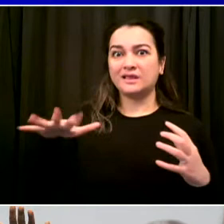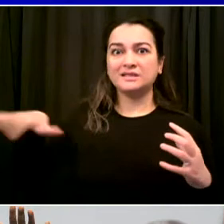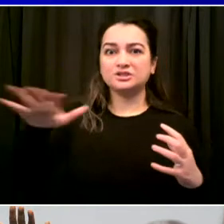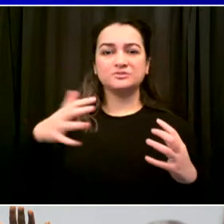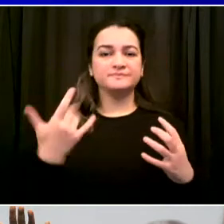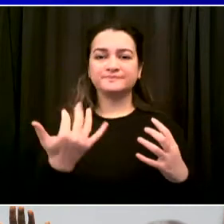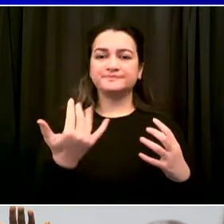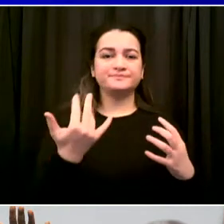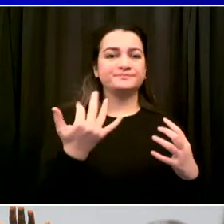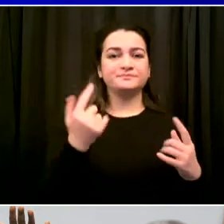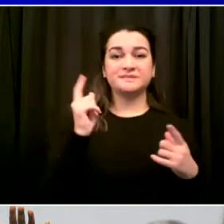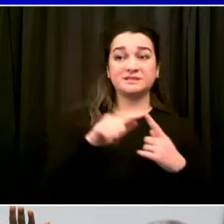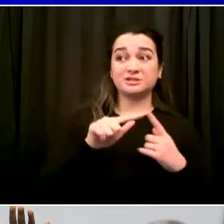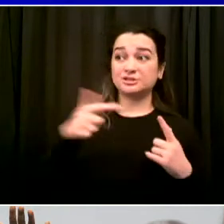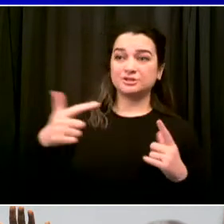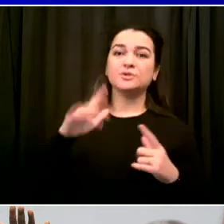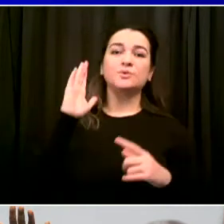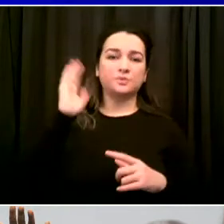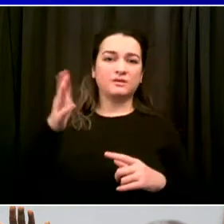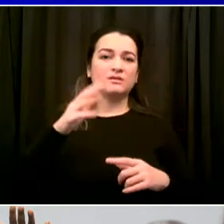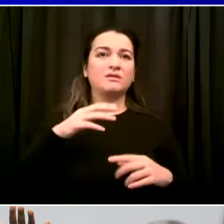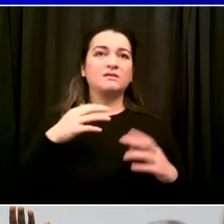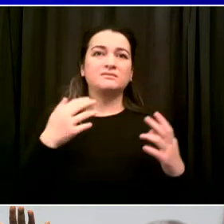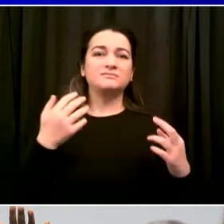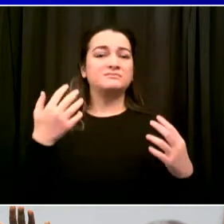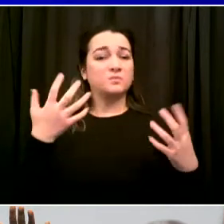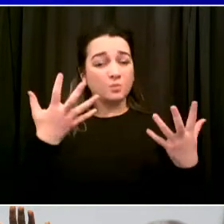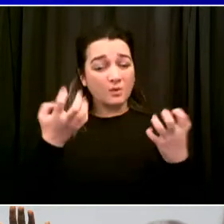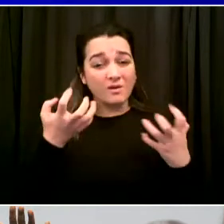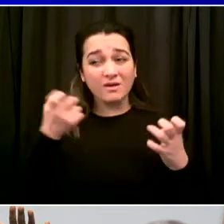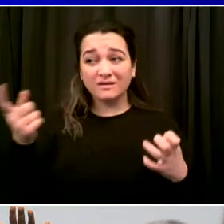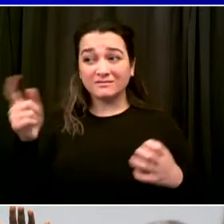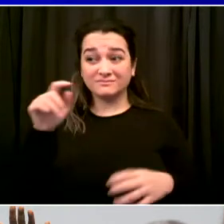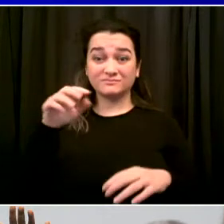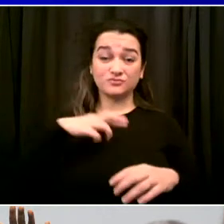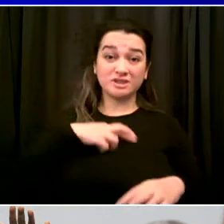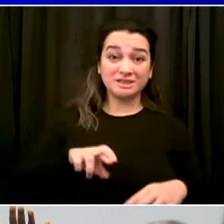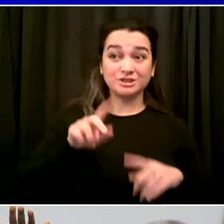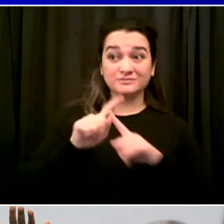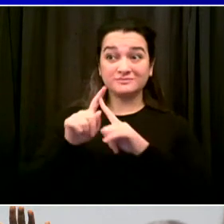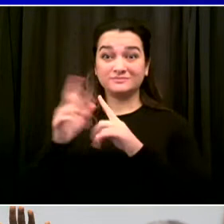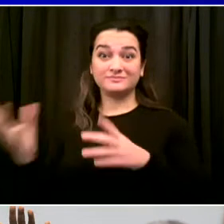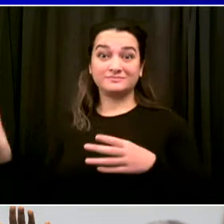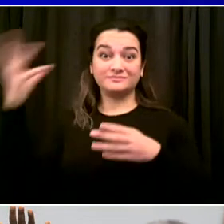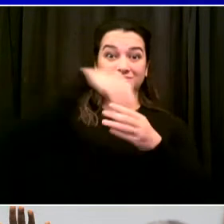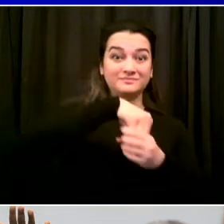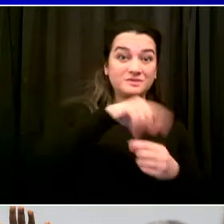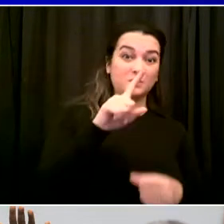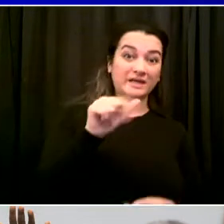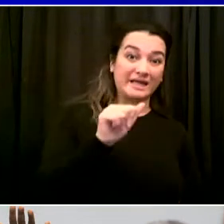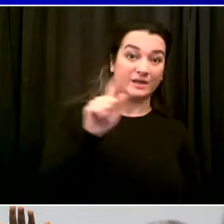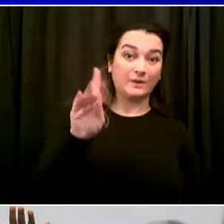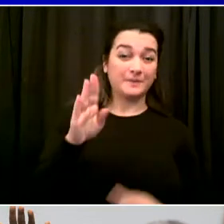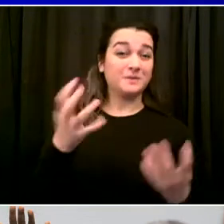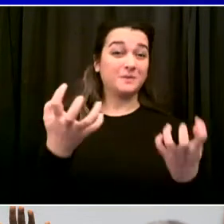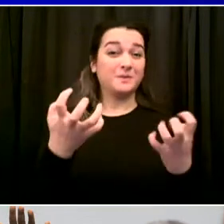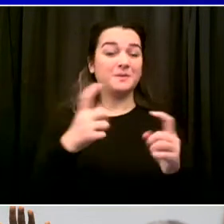THINK THAT IS A CRUCIAL EXAMPLE, BECAUSE THE EXTRAORDINARILY IMPORTANT WORK